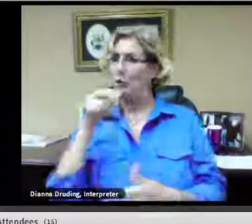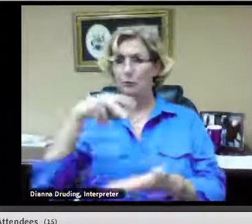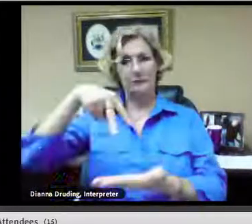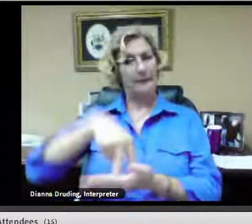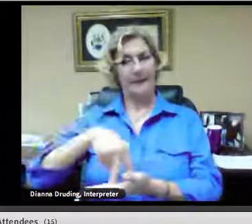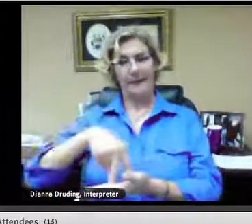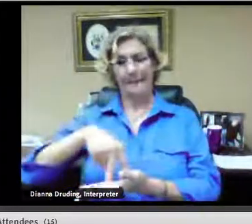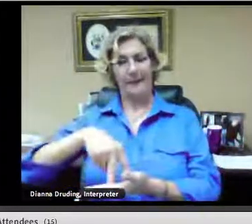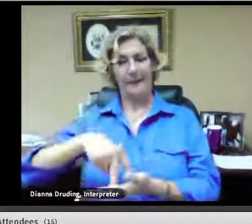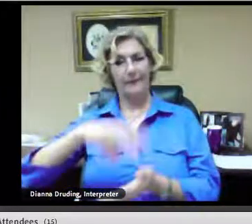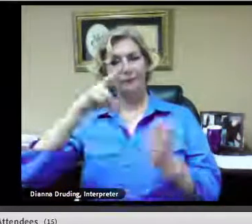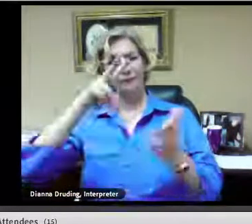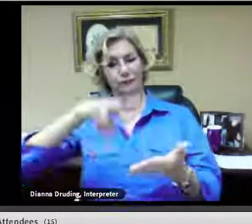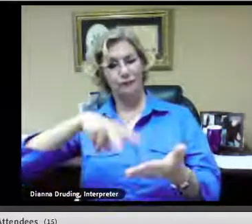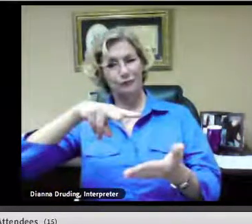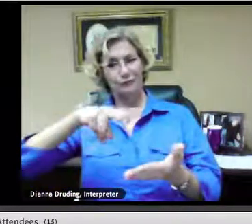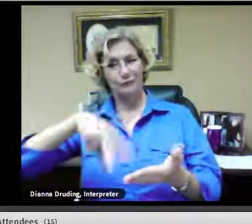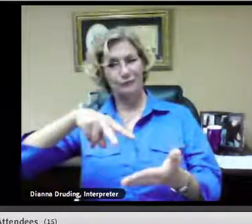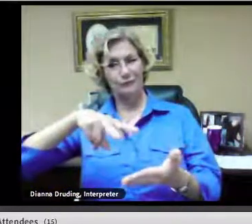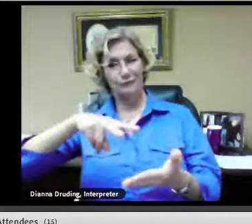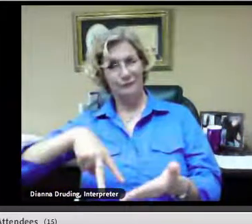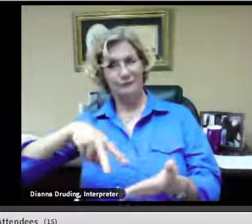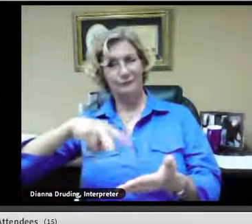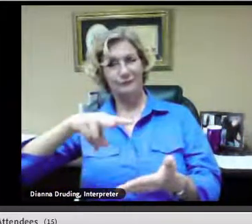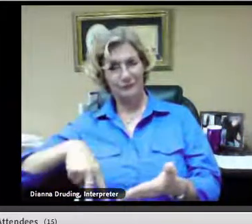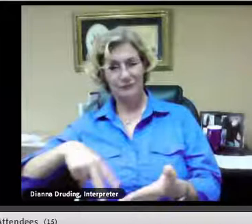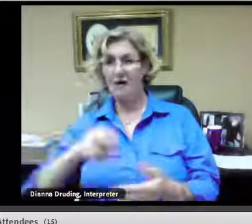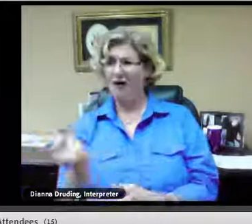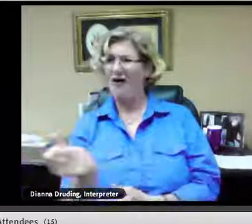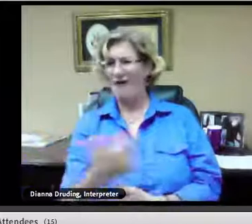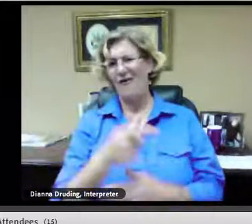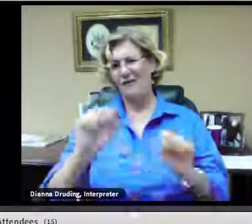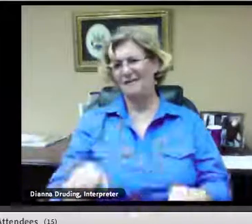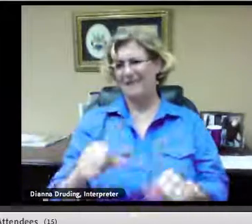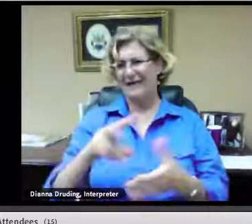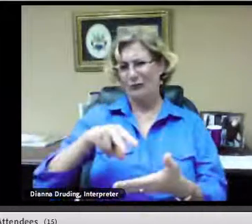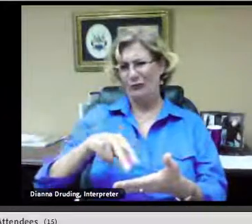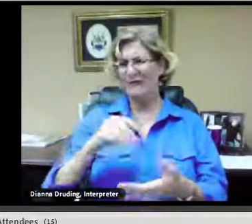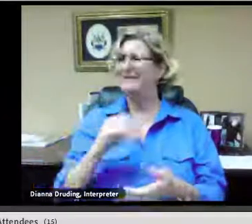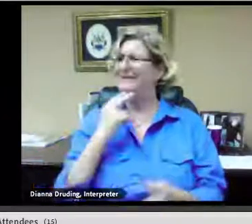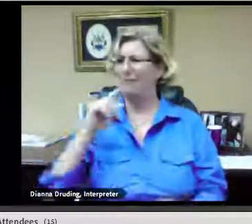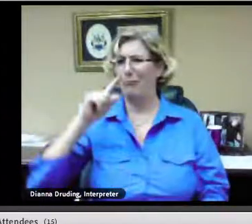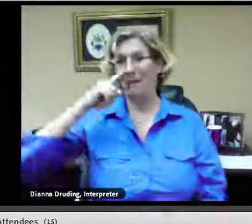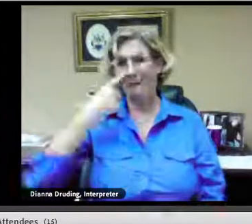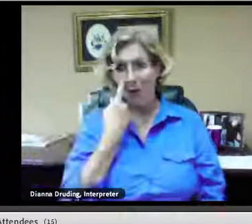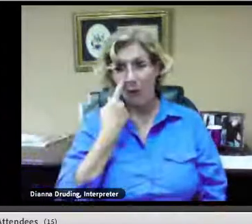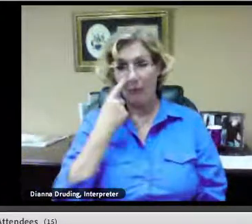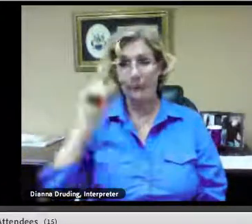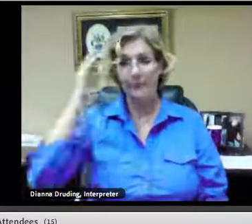Right? We can all read. Right? You know, that makes for a really boring presentation in the classroom.